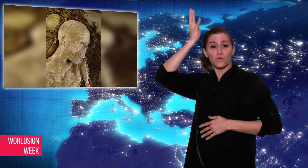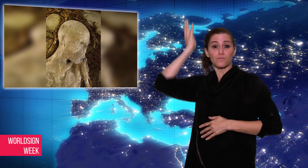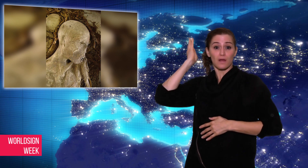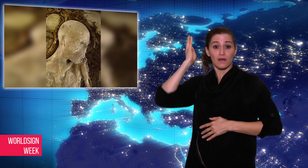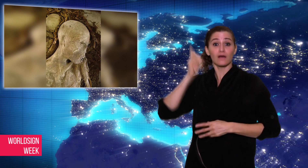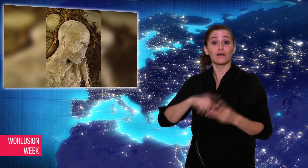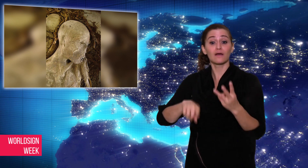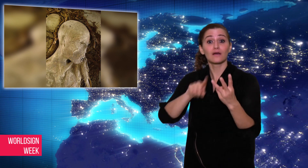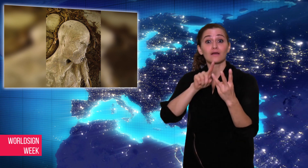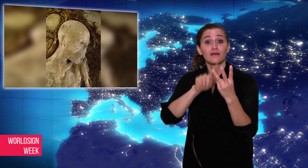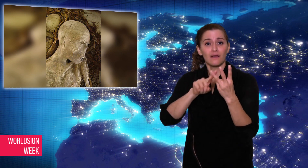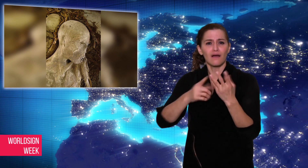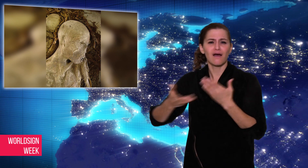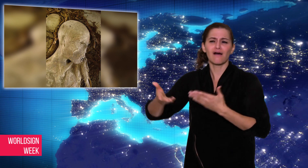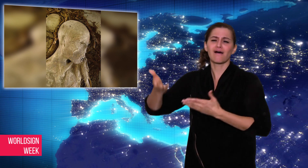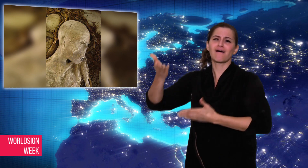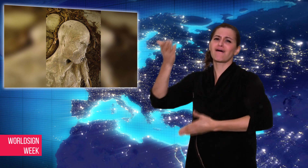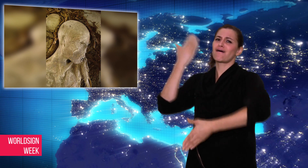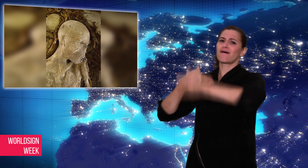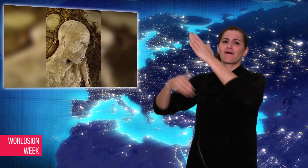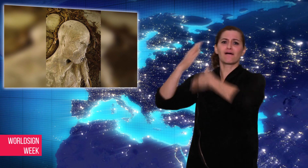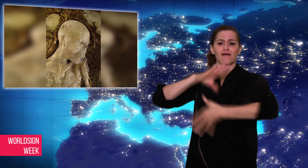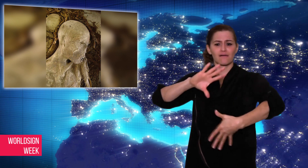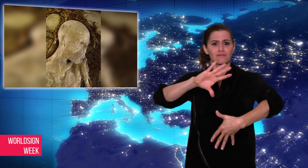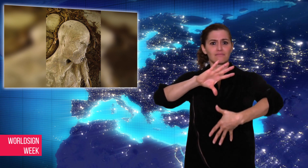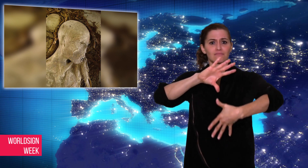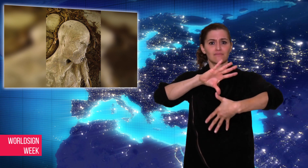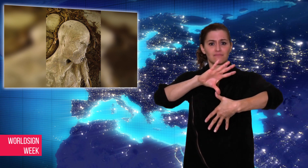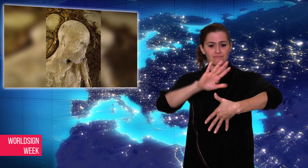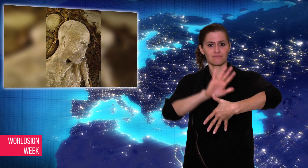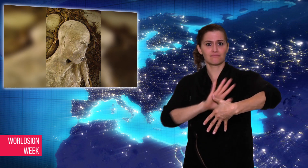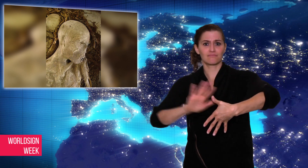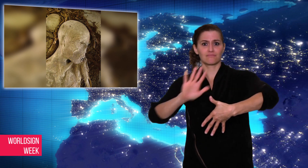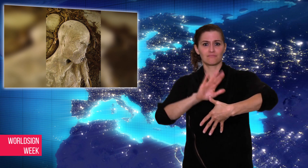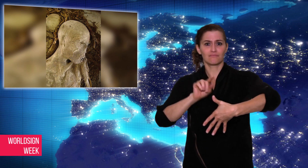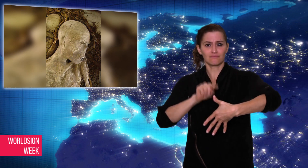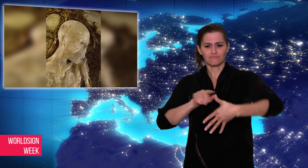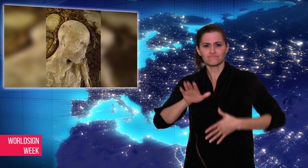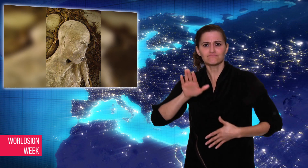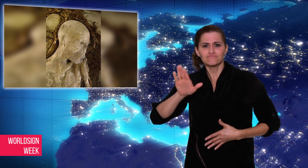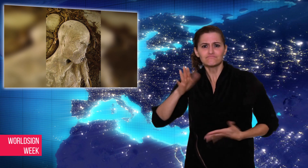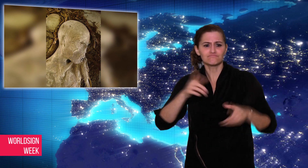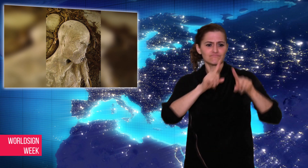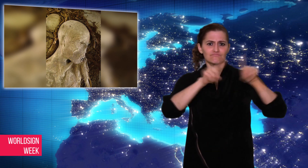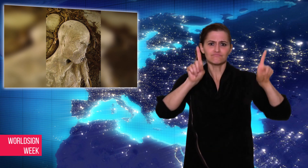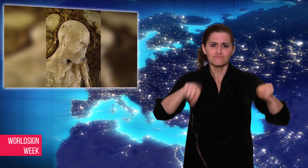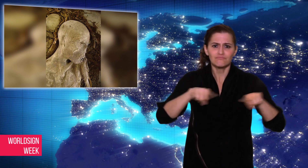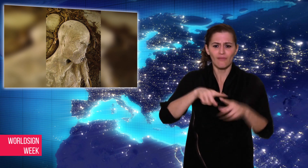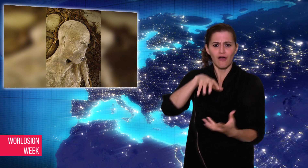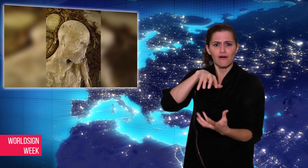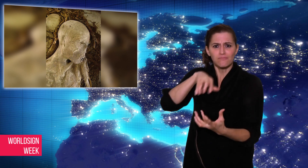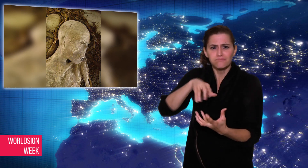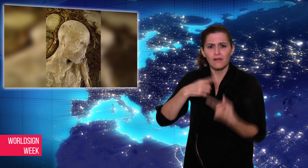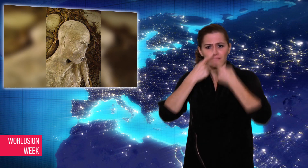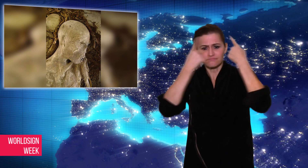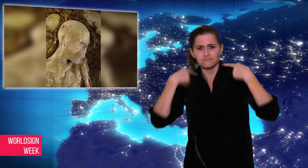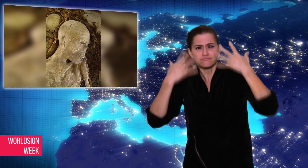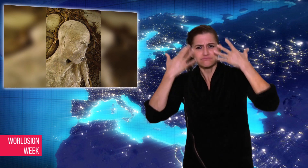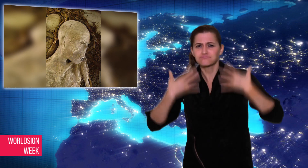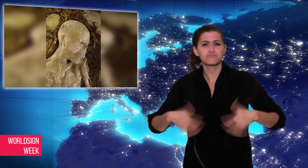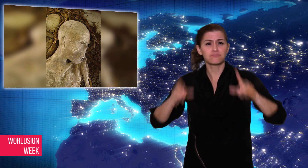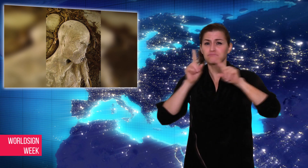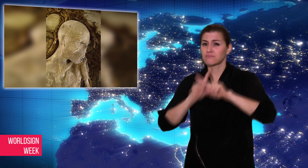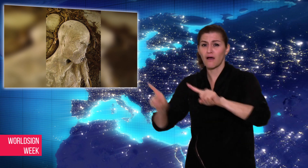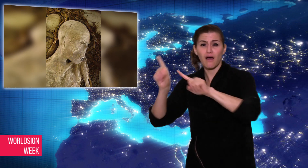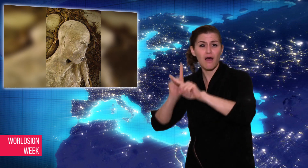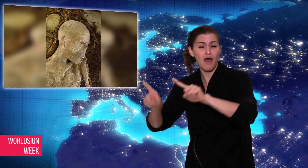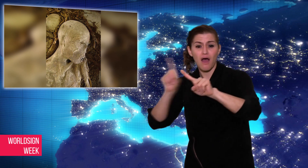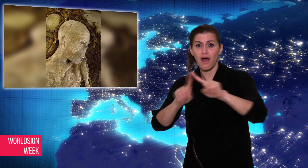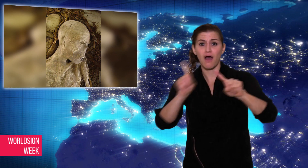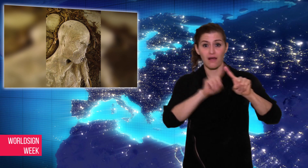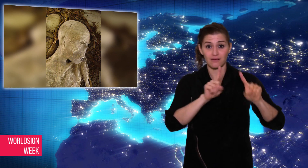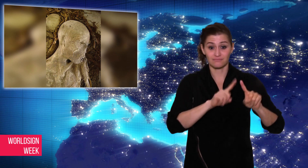Firefighters on Tuesday recovered